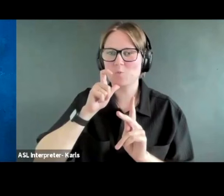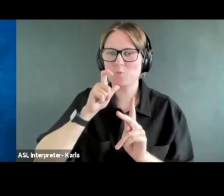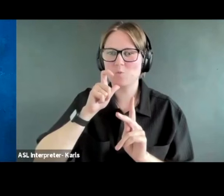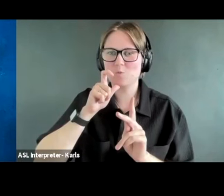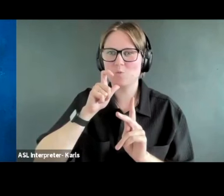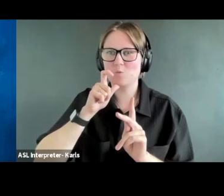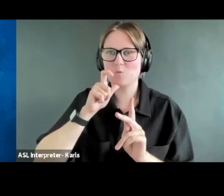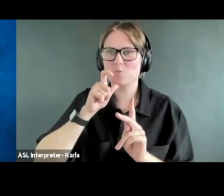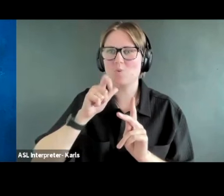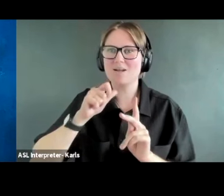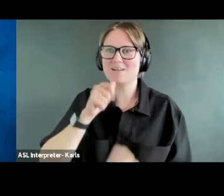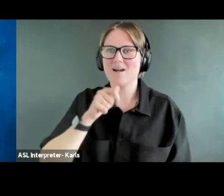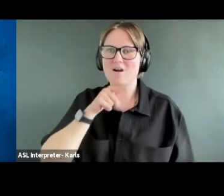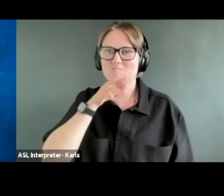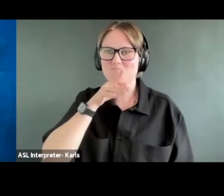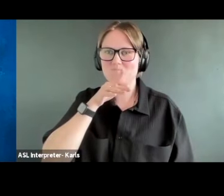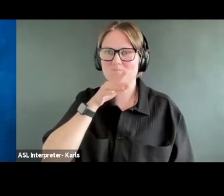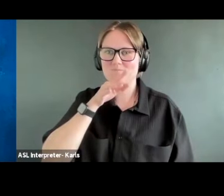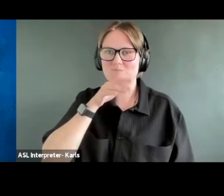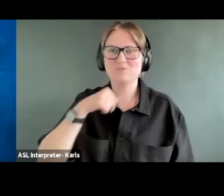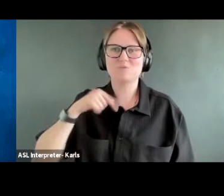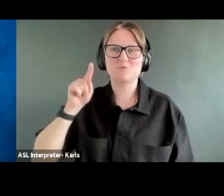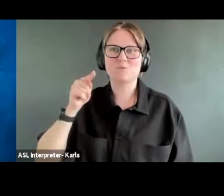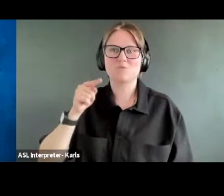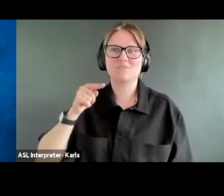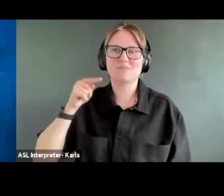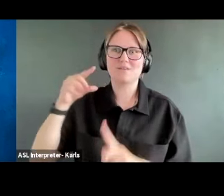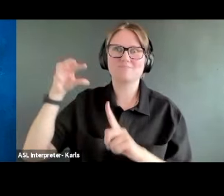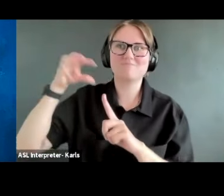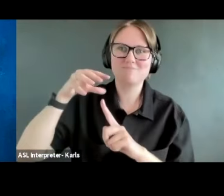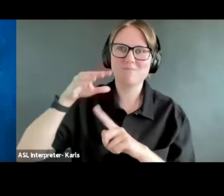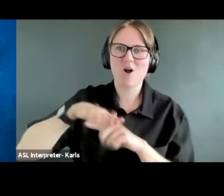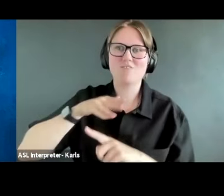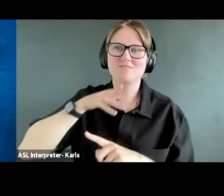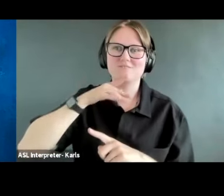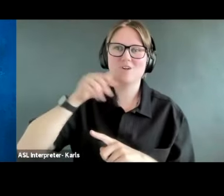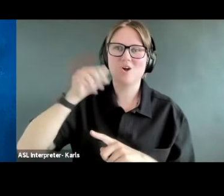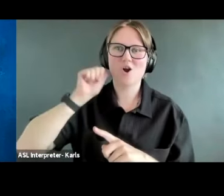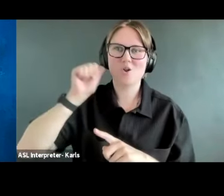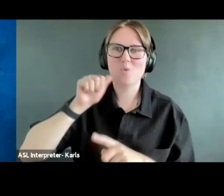making audible sound. so Norma is it okay if we